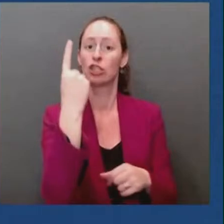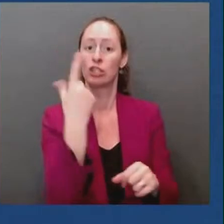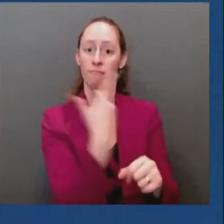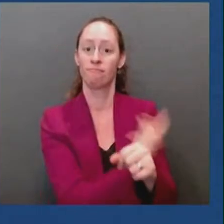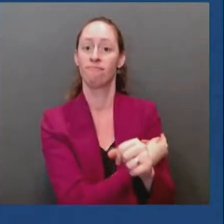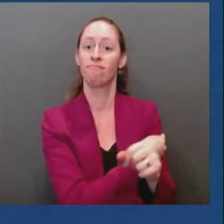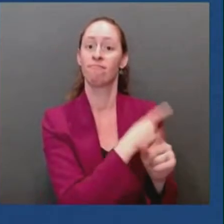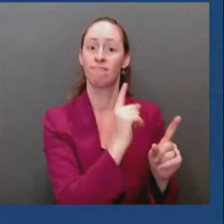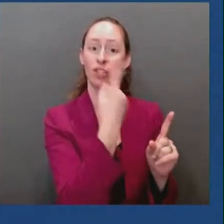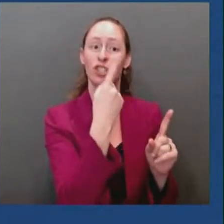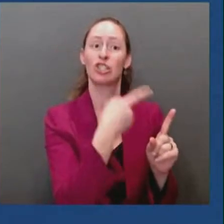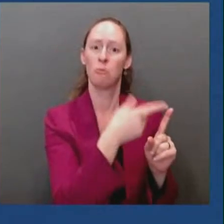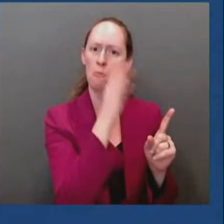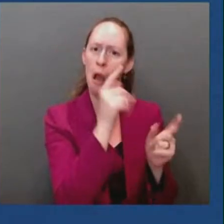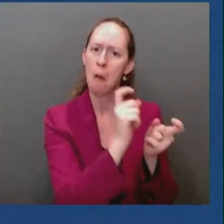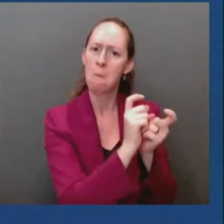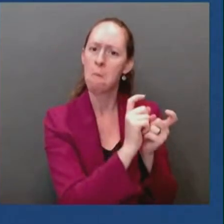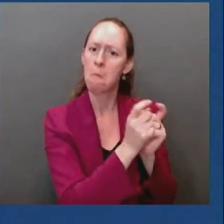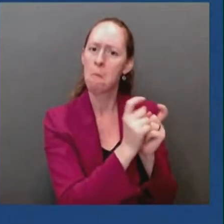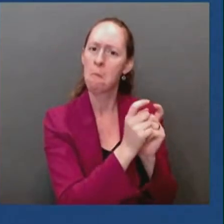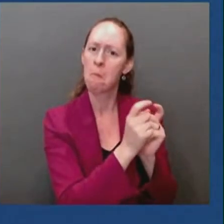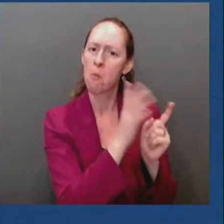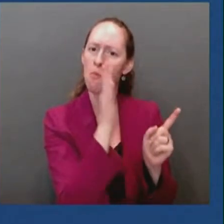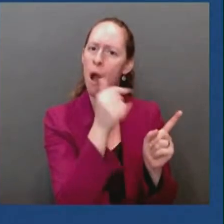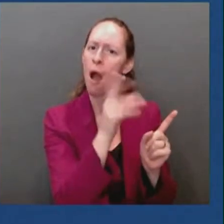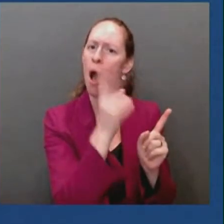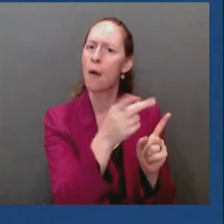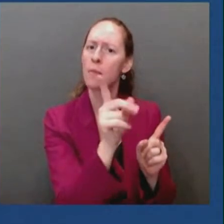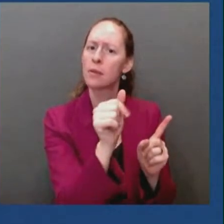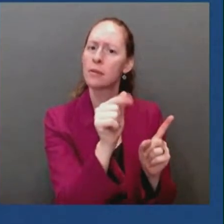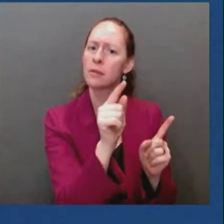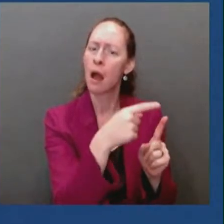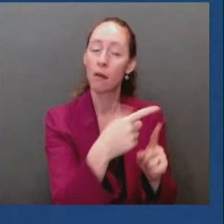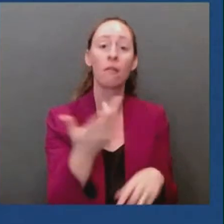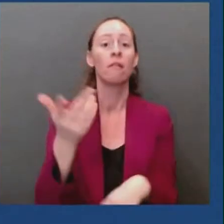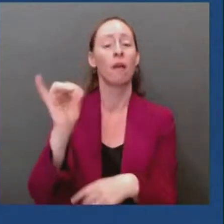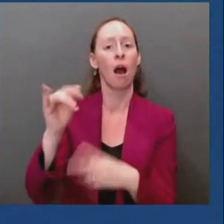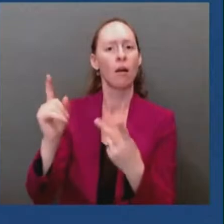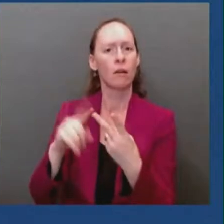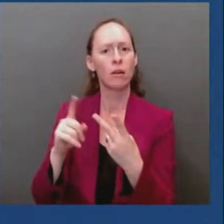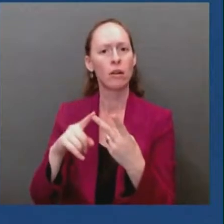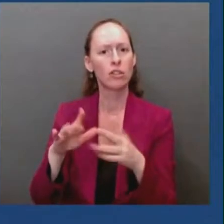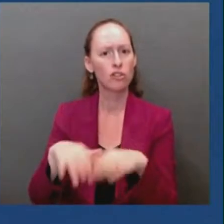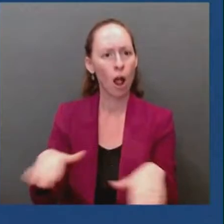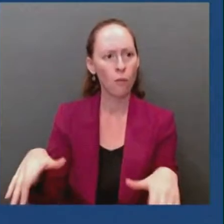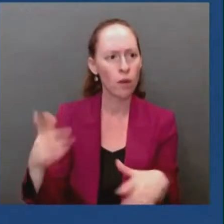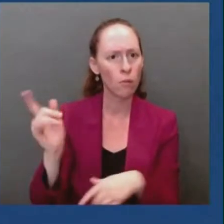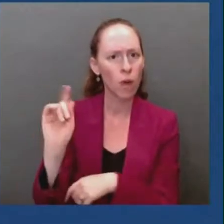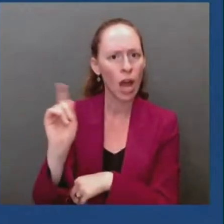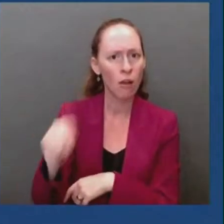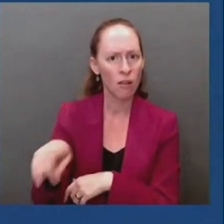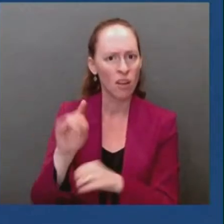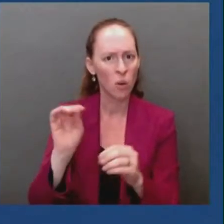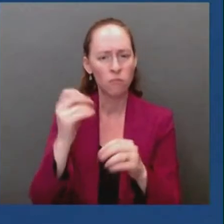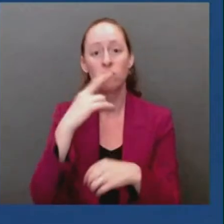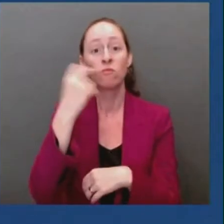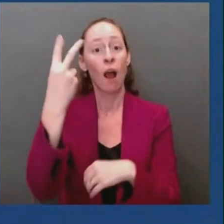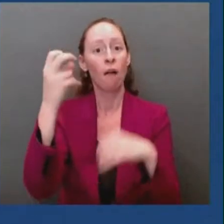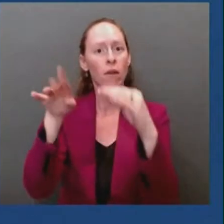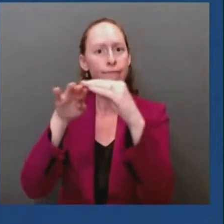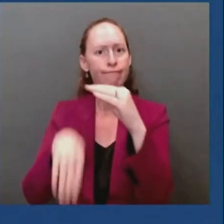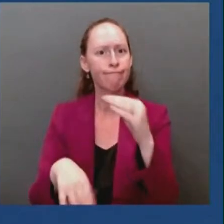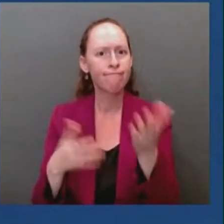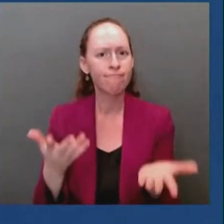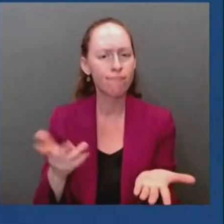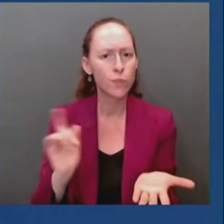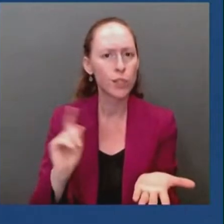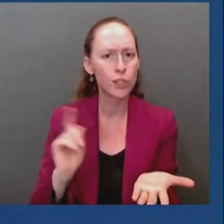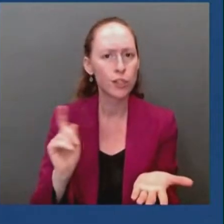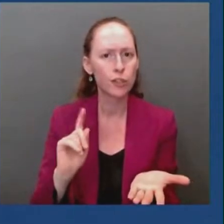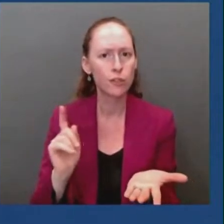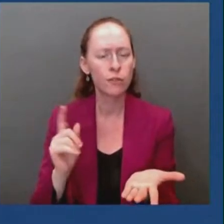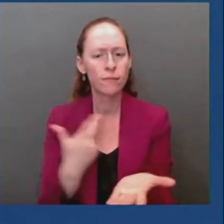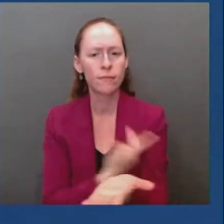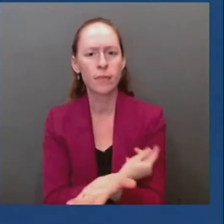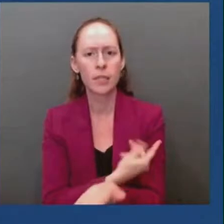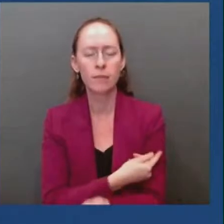WHERE THE PRIMARY SERIES WAS